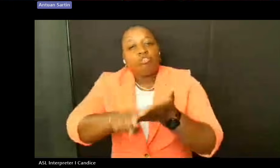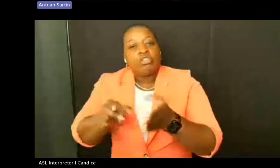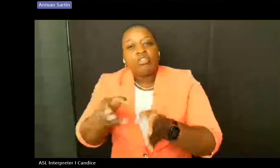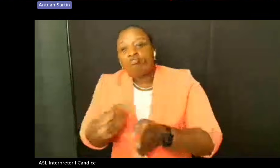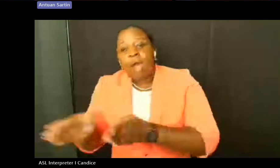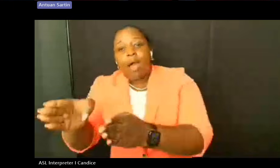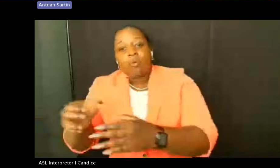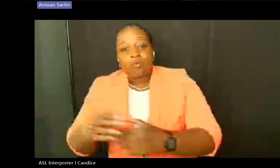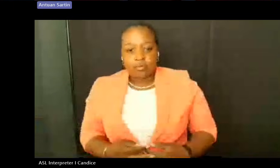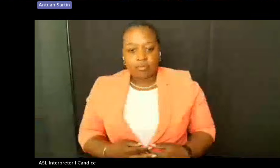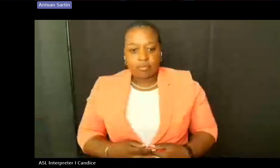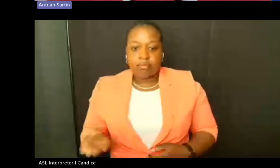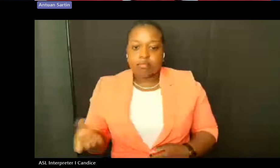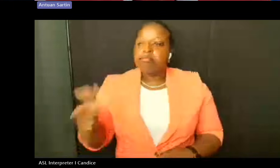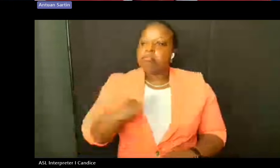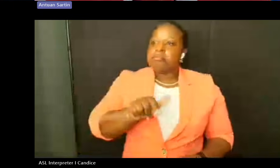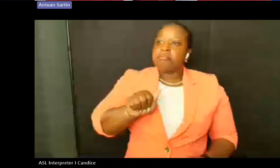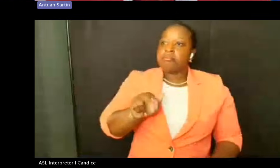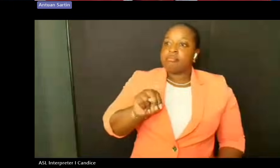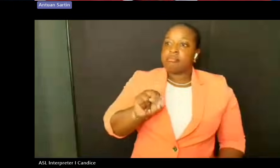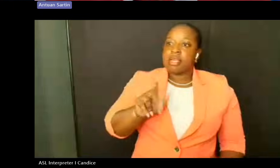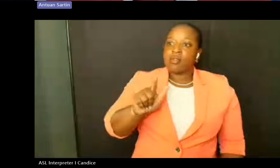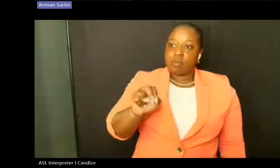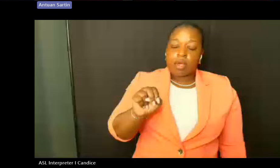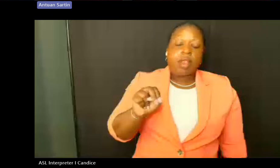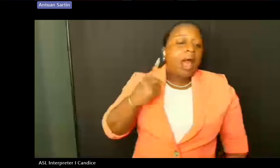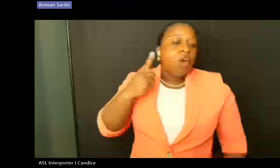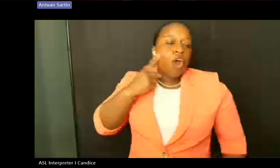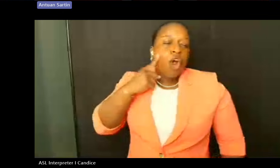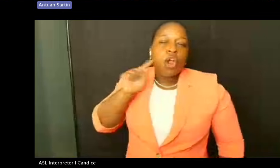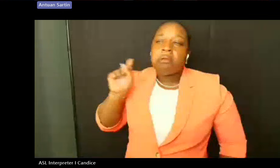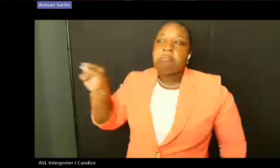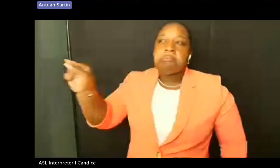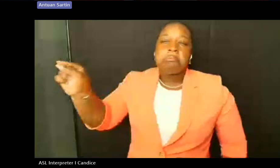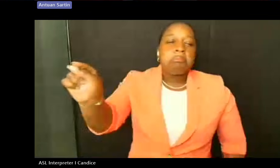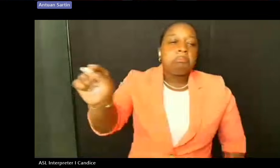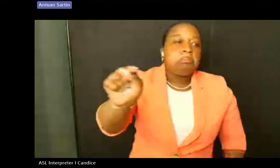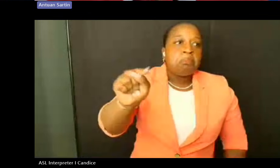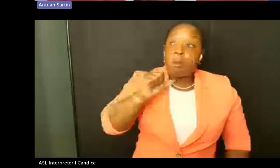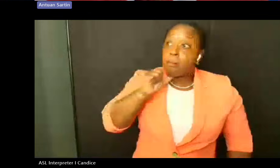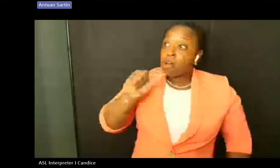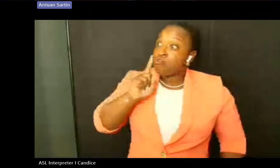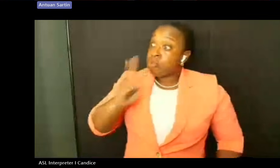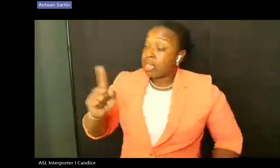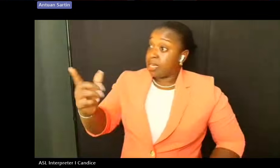Antuan Sartin: I have been -- I've heard of some. I have not been presented directly,